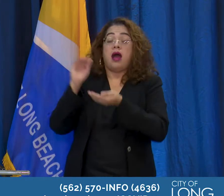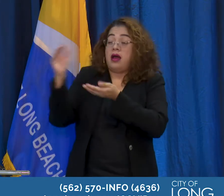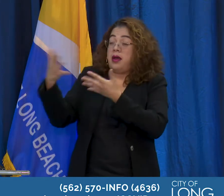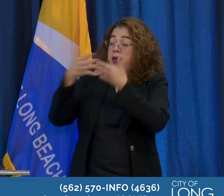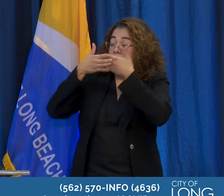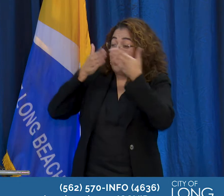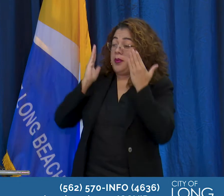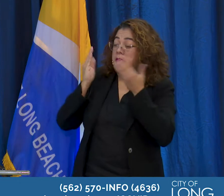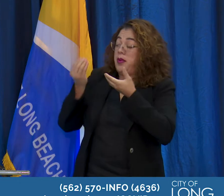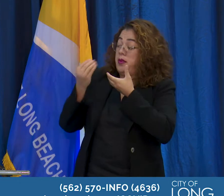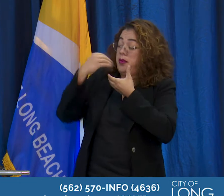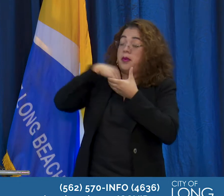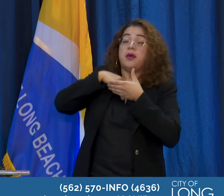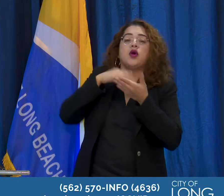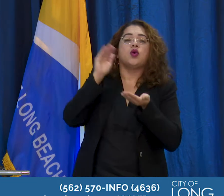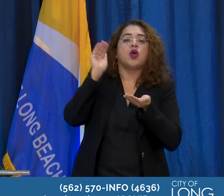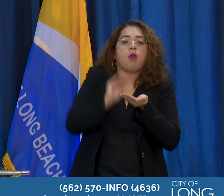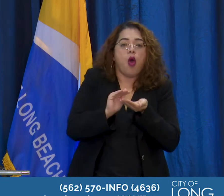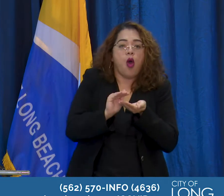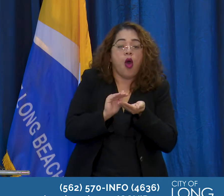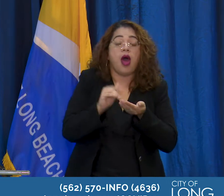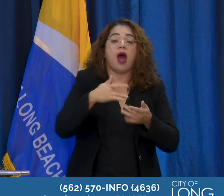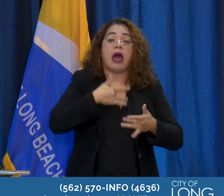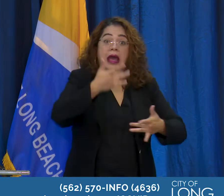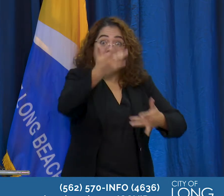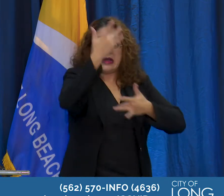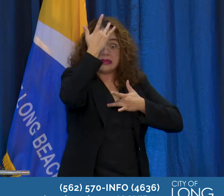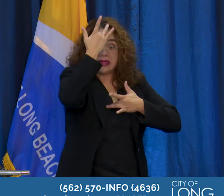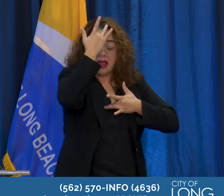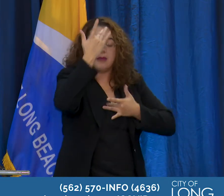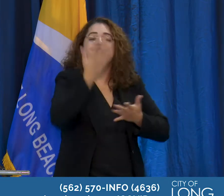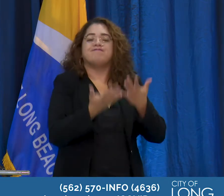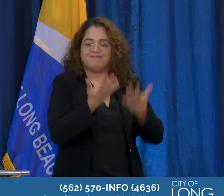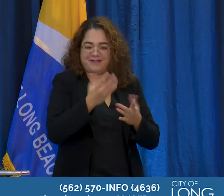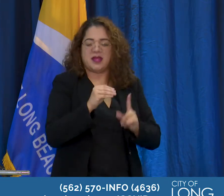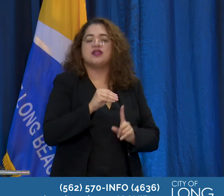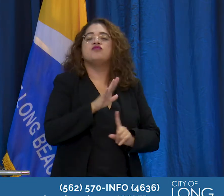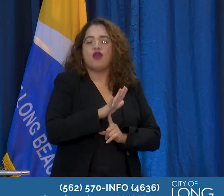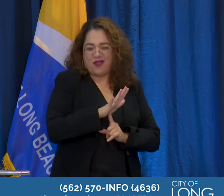Again I urge everyone to please wear a face covering anytime that you are indoors, besides